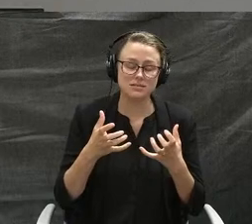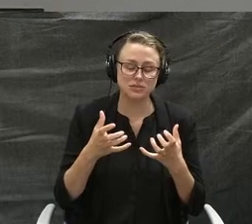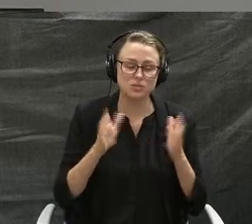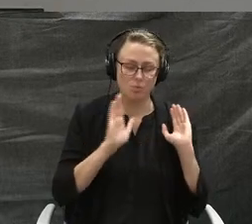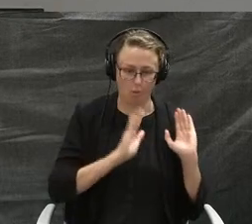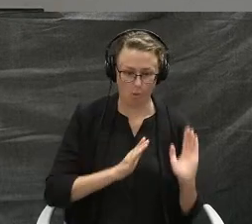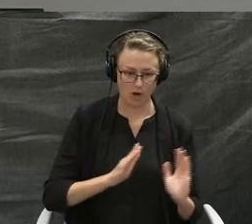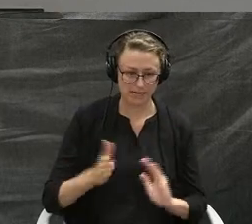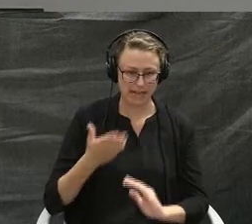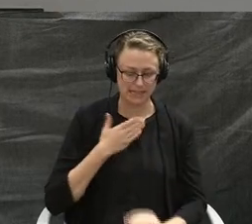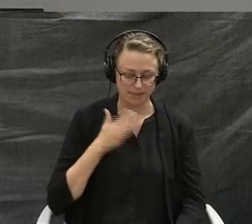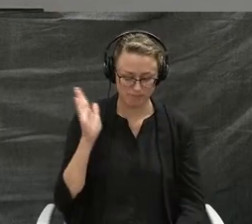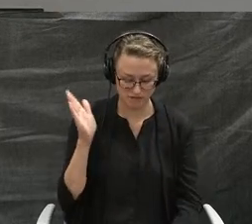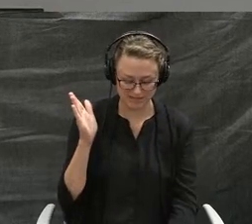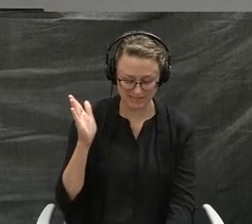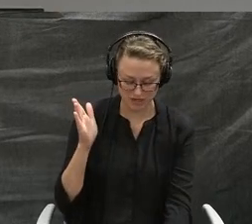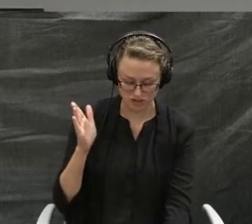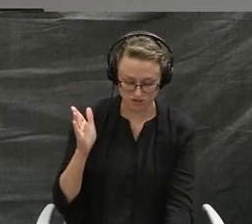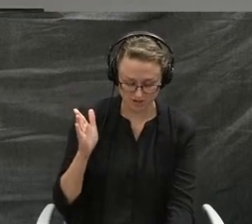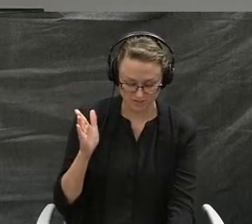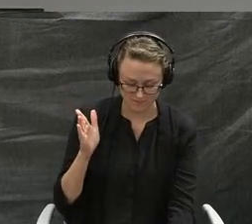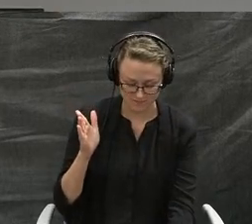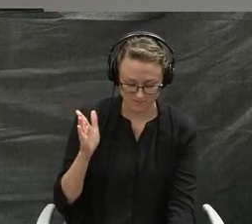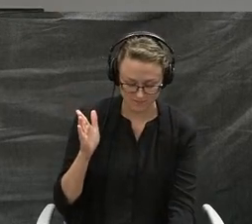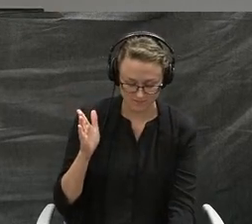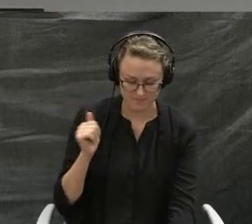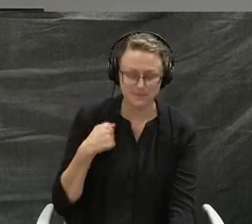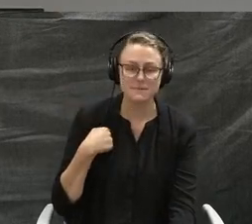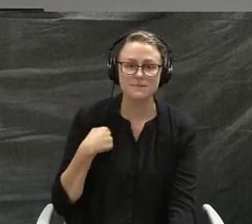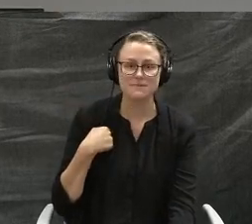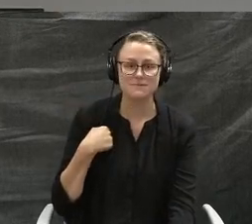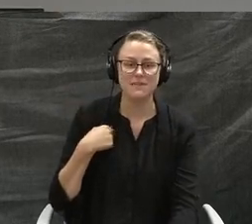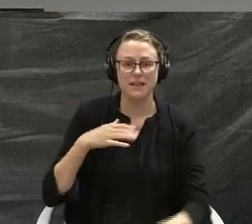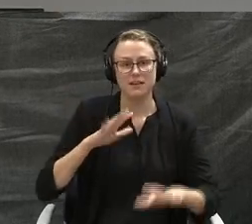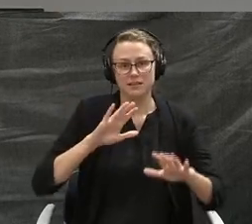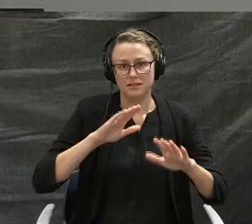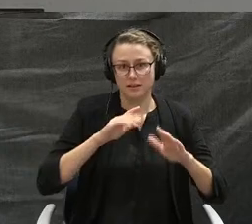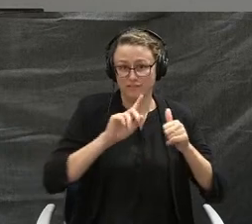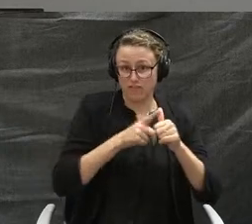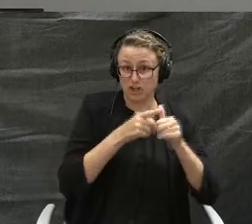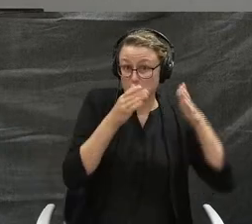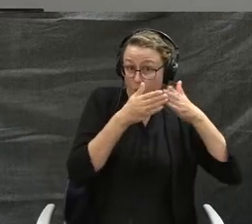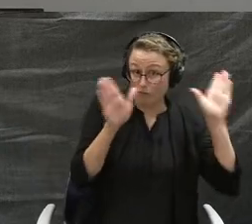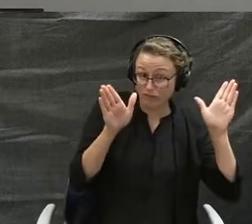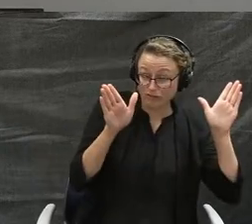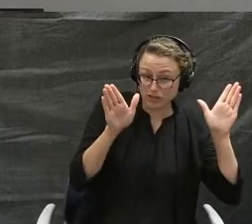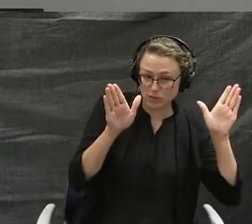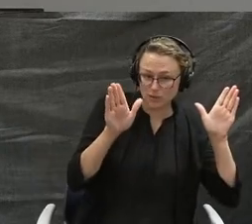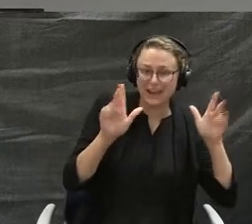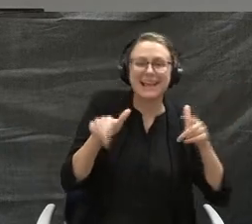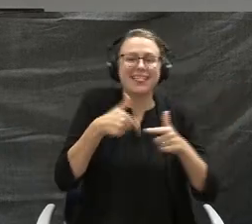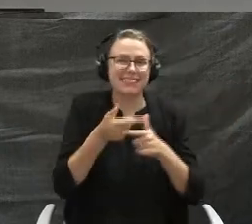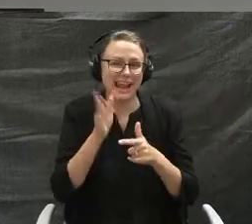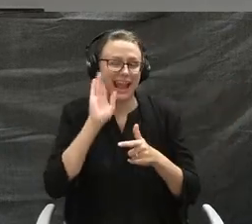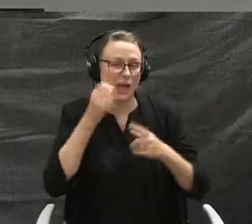it into number one, an overview and then hit the different levels. Elementary, middle and high school as we move forward.